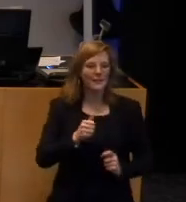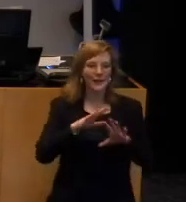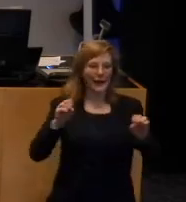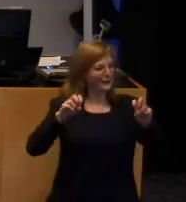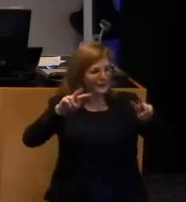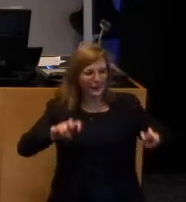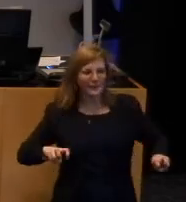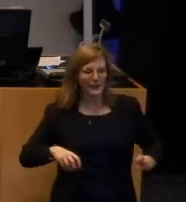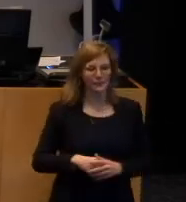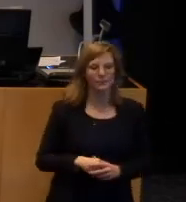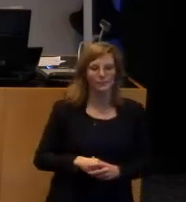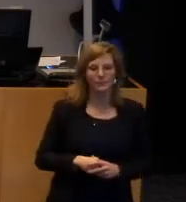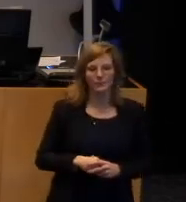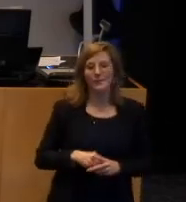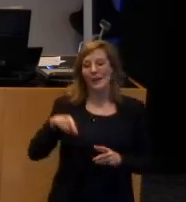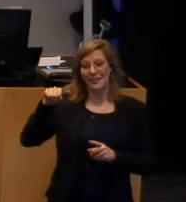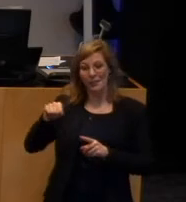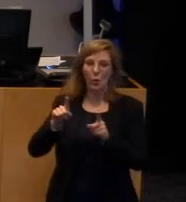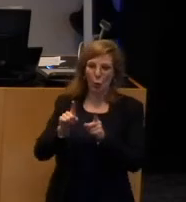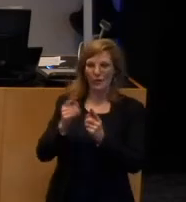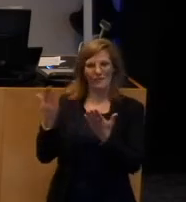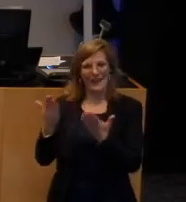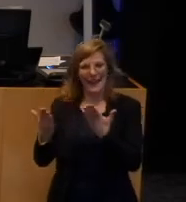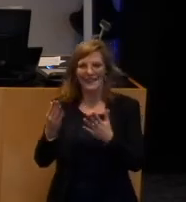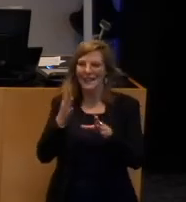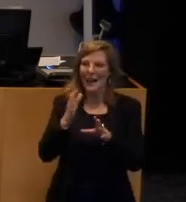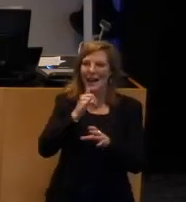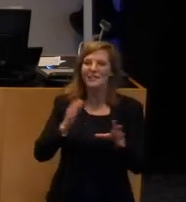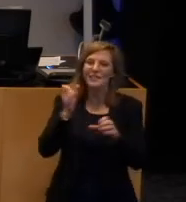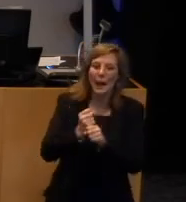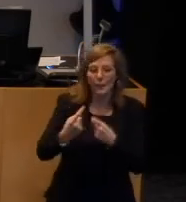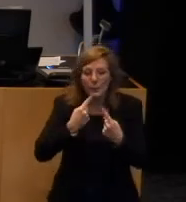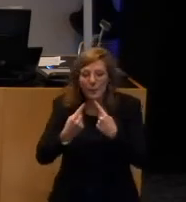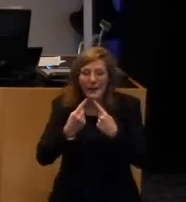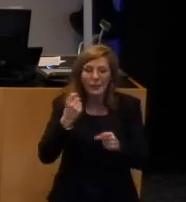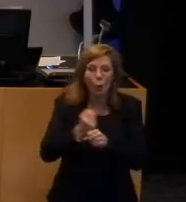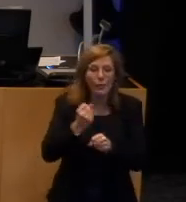And then that was again compared to what was said during the task review. And if there was any unclarity or in consistencies, I would go back to the think aloud protocol.